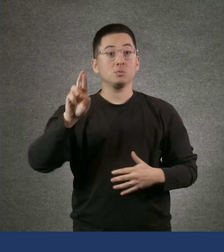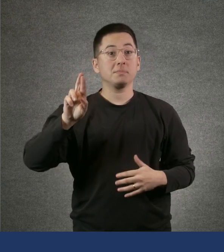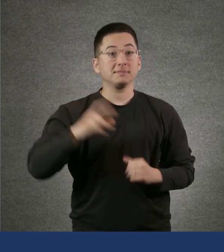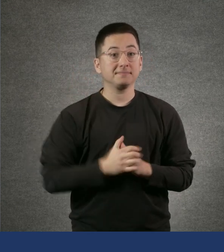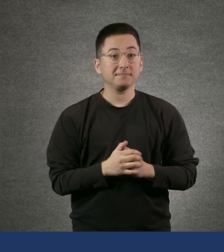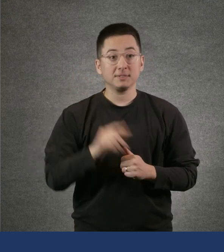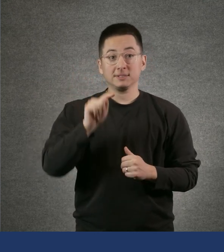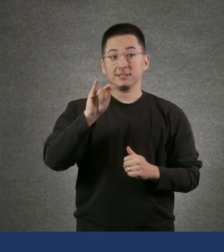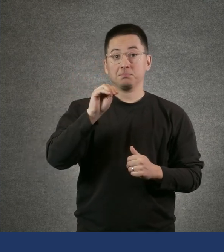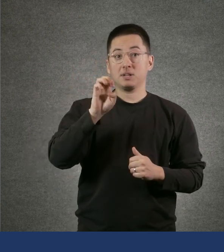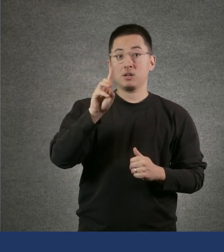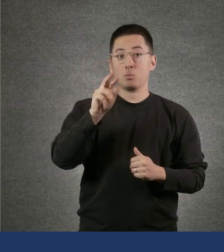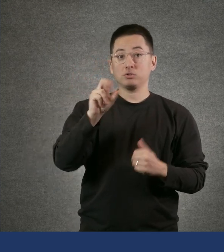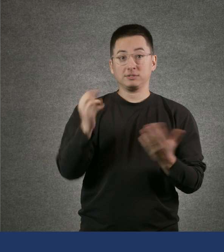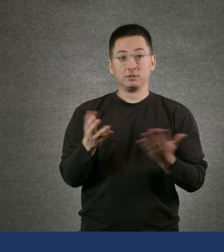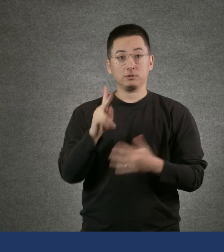It's only 29 degrees below zero.